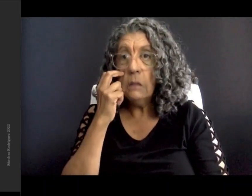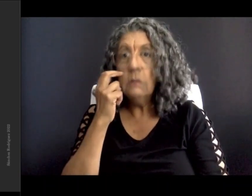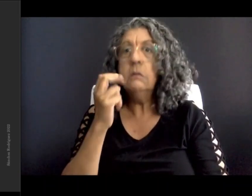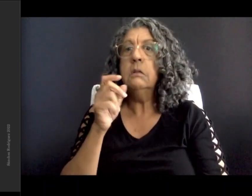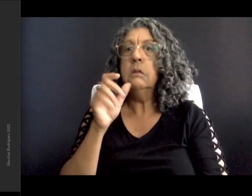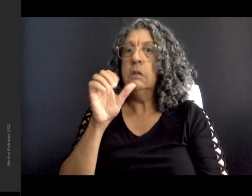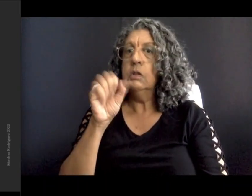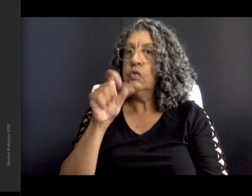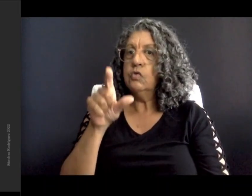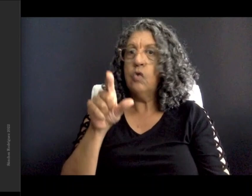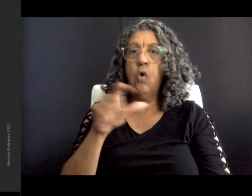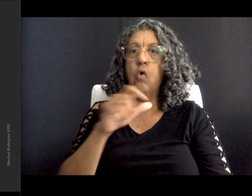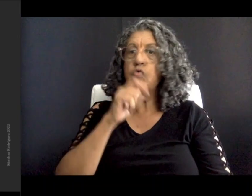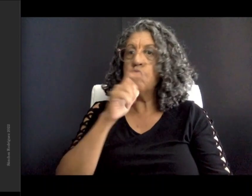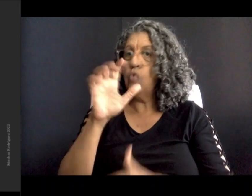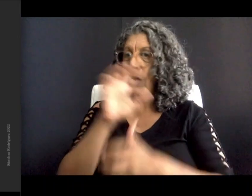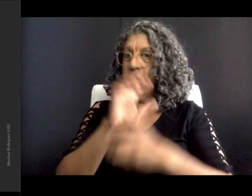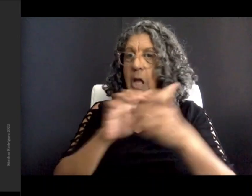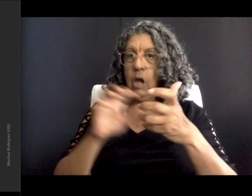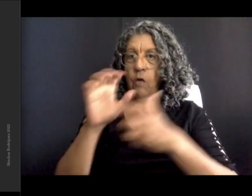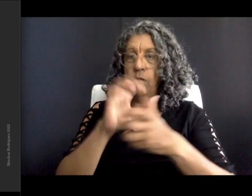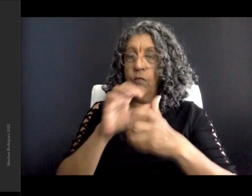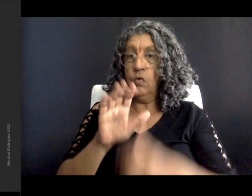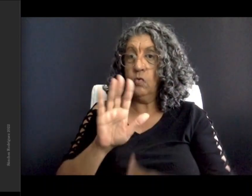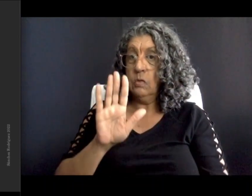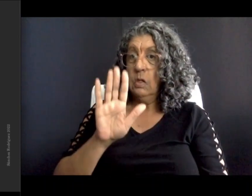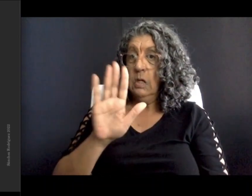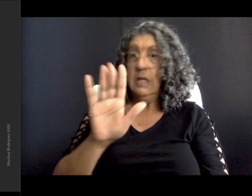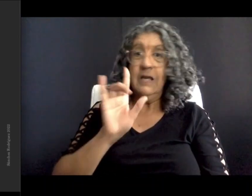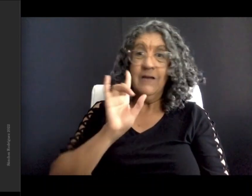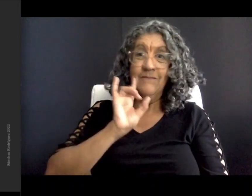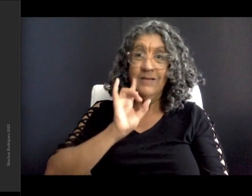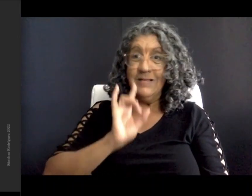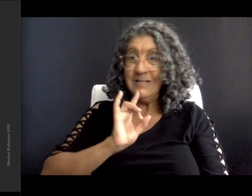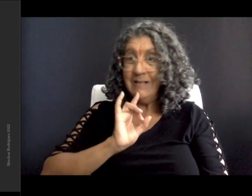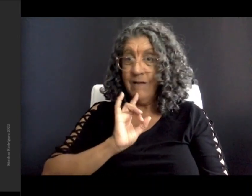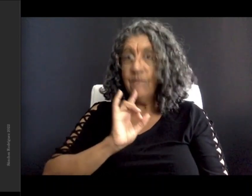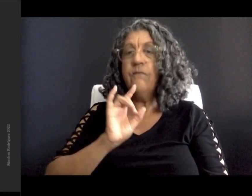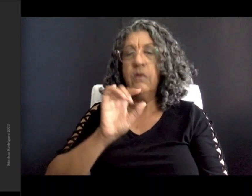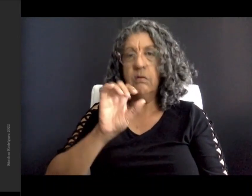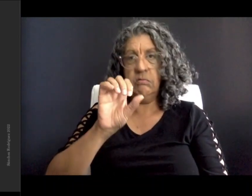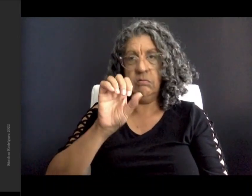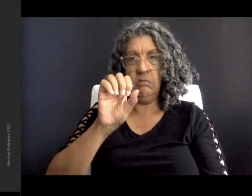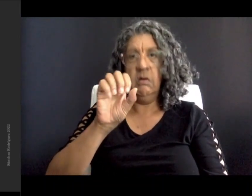including blind people the other column is for blind people so don't get that confused.